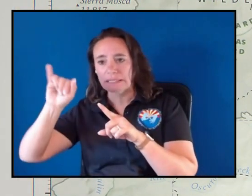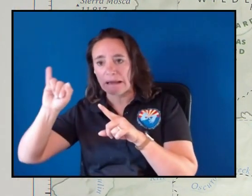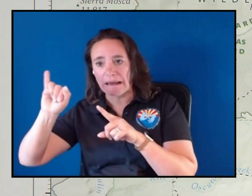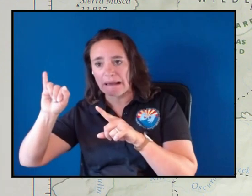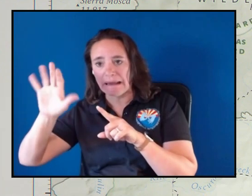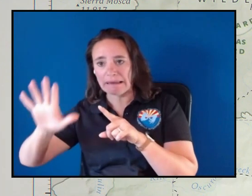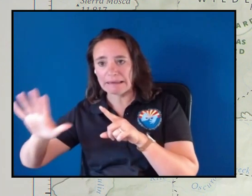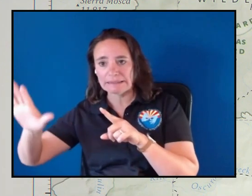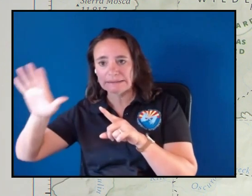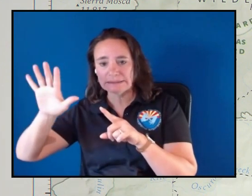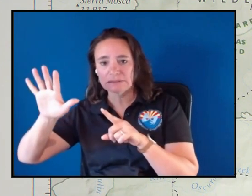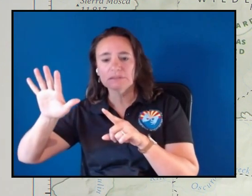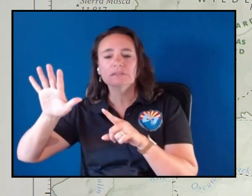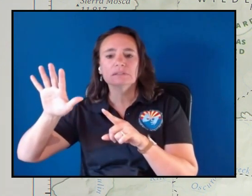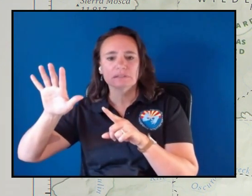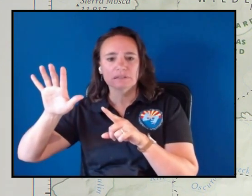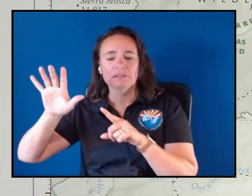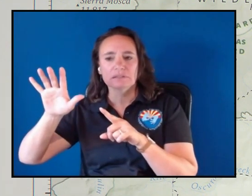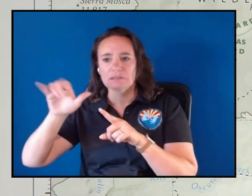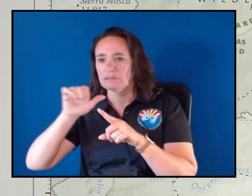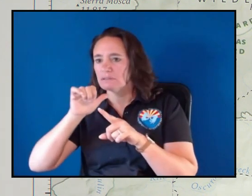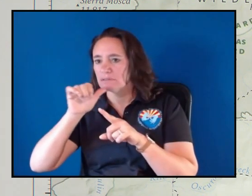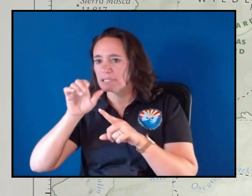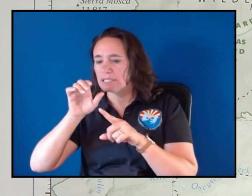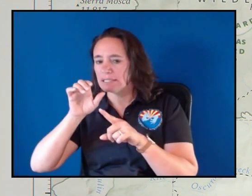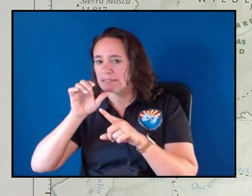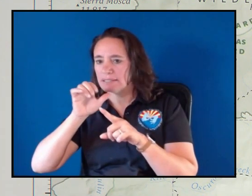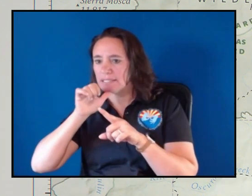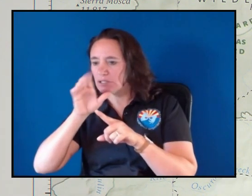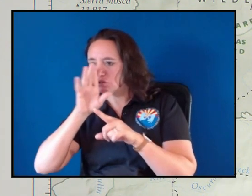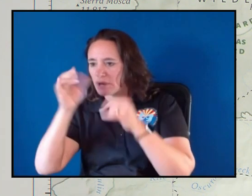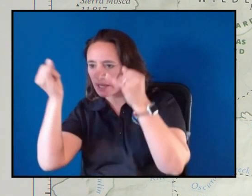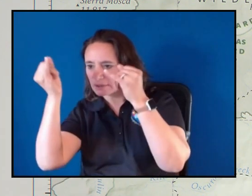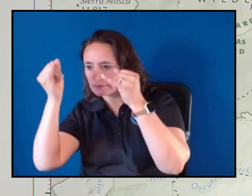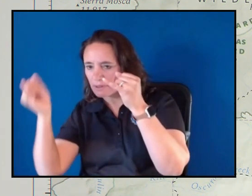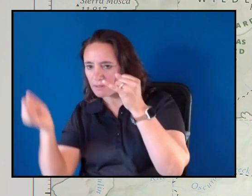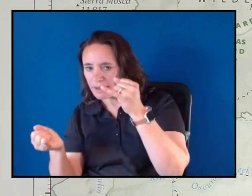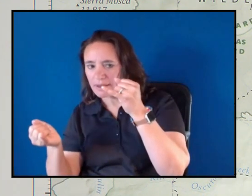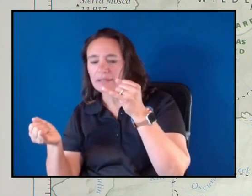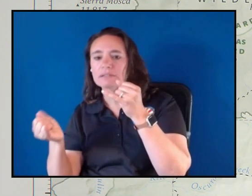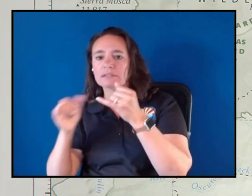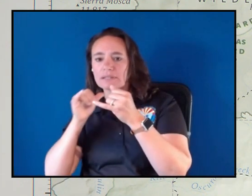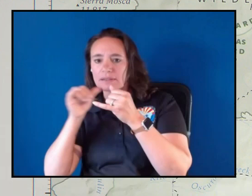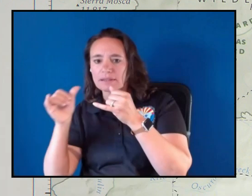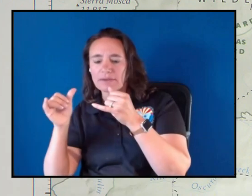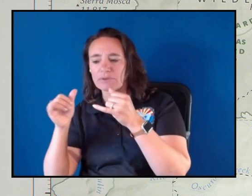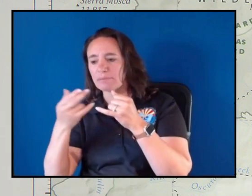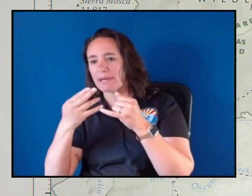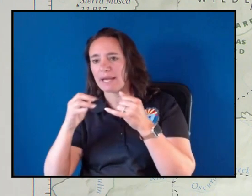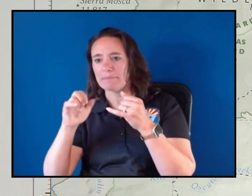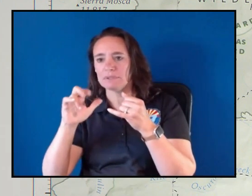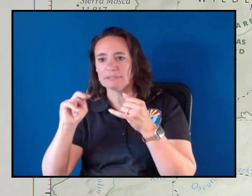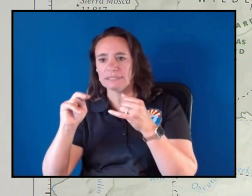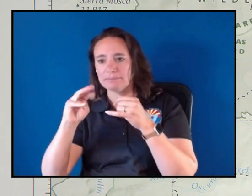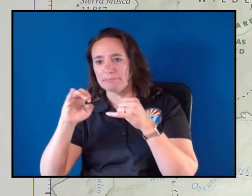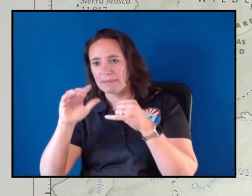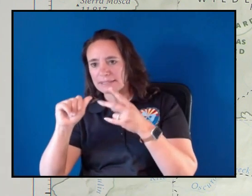line that is plugged in from the Hamilton Mesa down into the the creek bottom there towards that Trampas Fire scar.